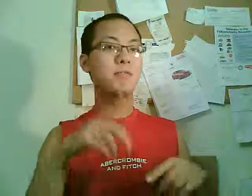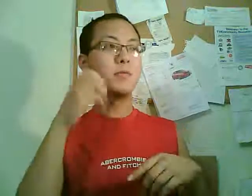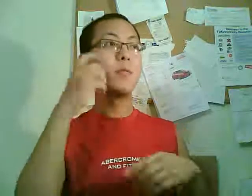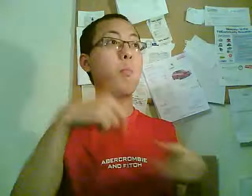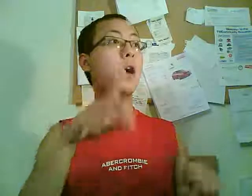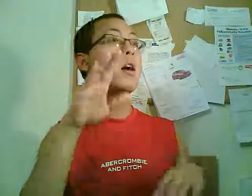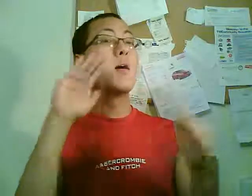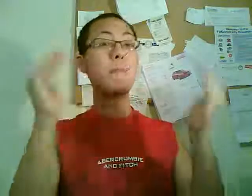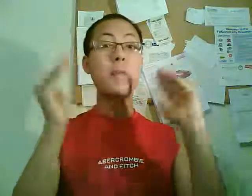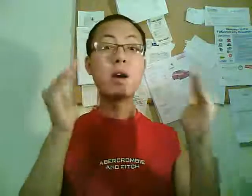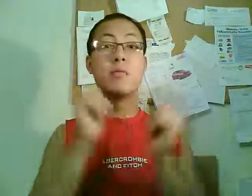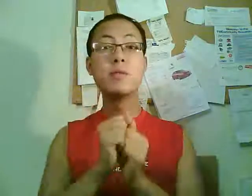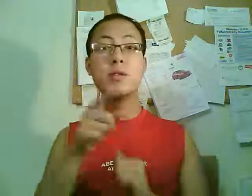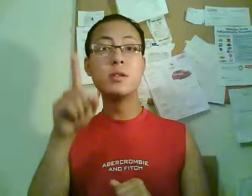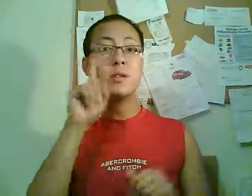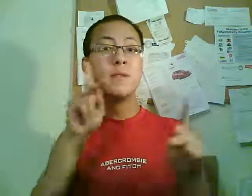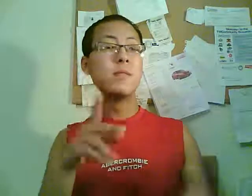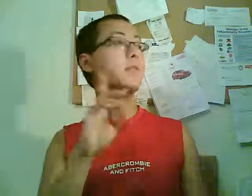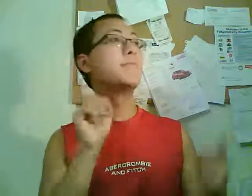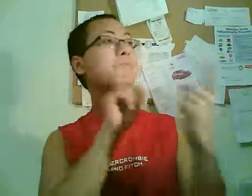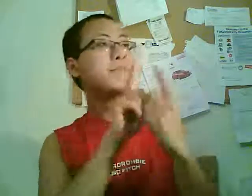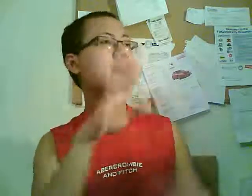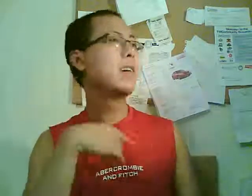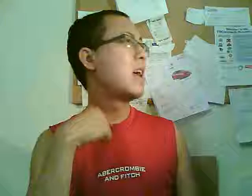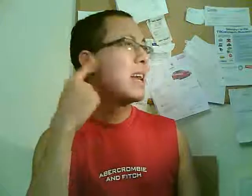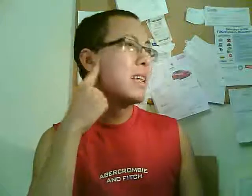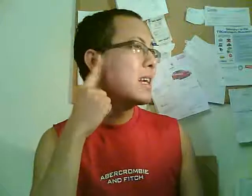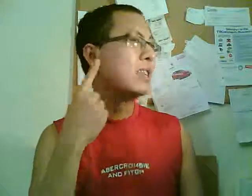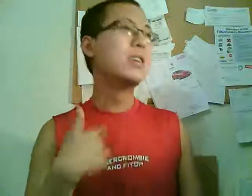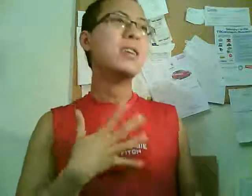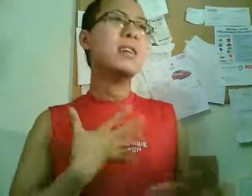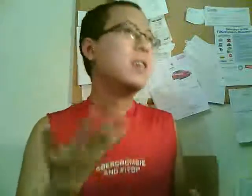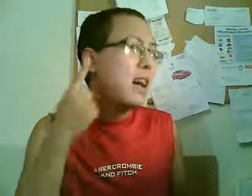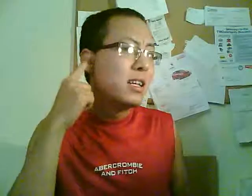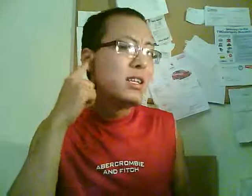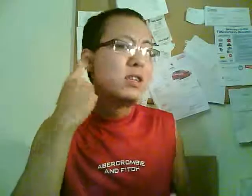While compared to a situation where a deaf person says, "I can't hear." and write,